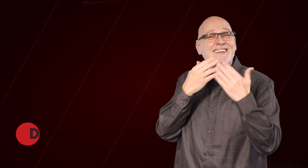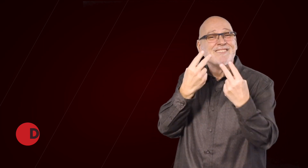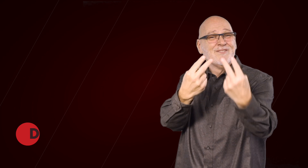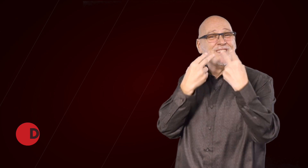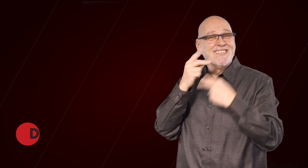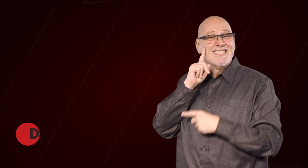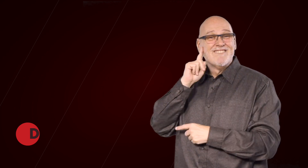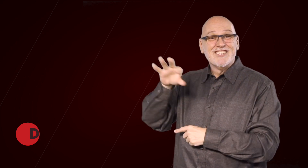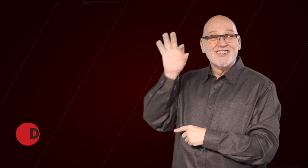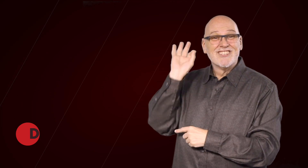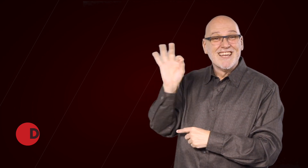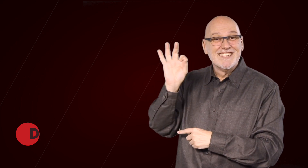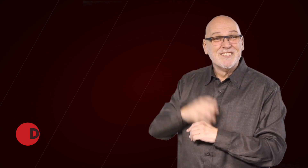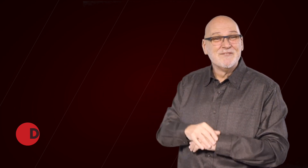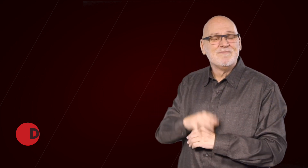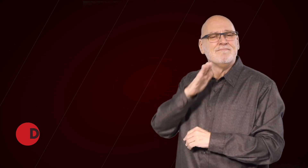Thank you for watching DeafDots.